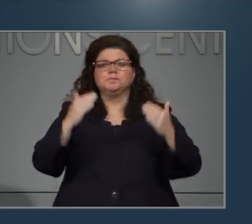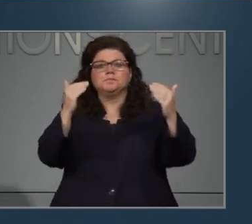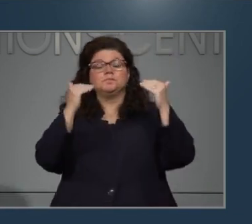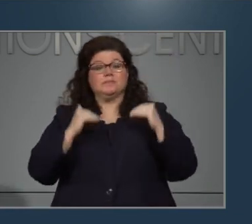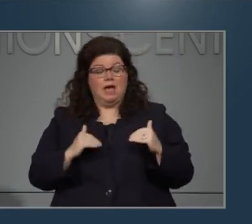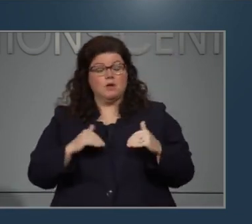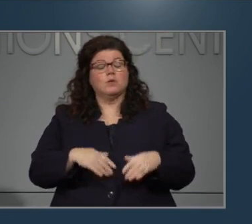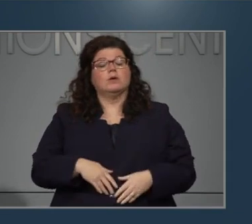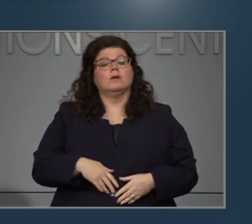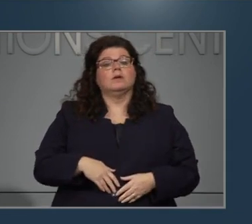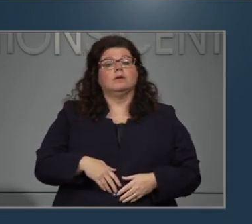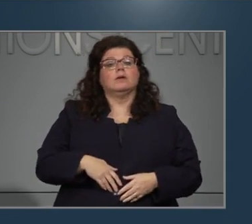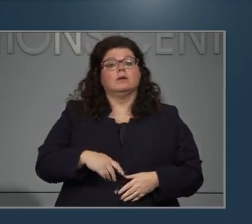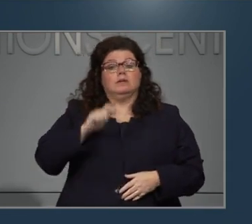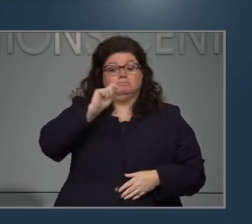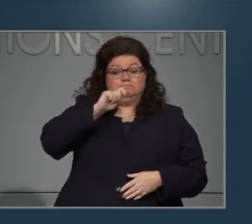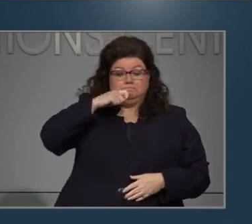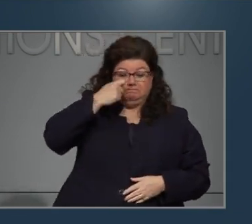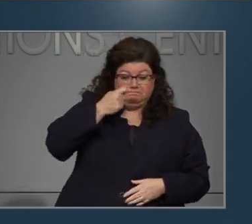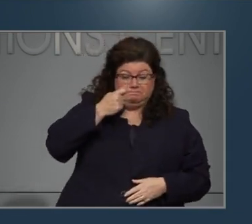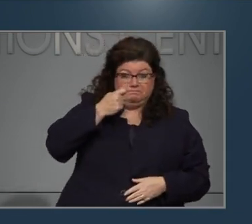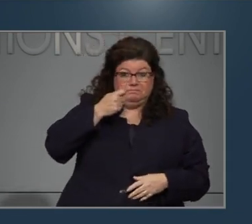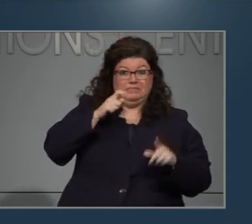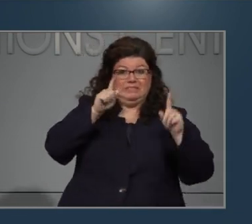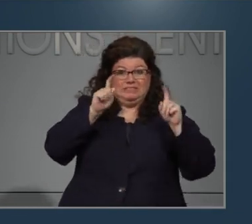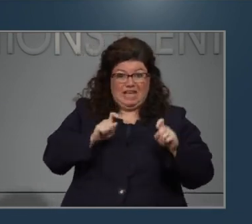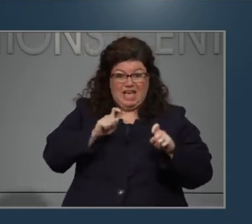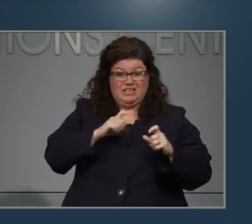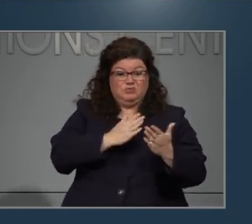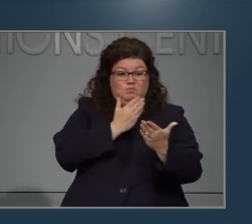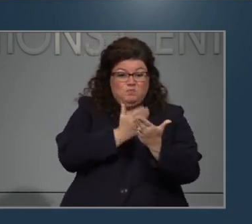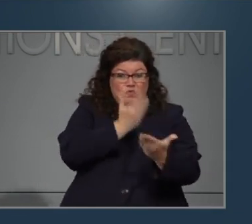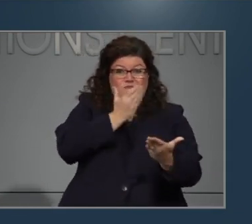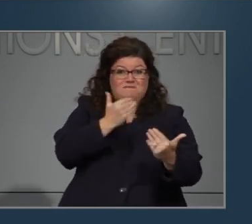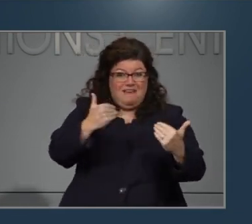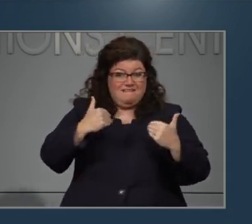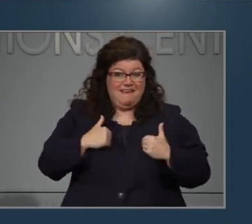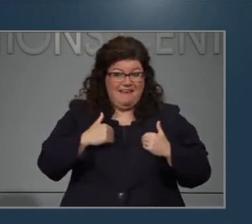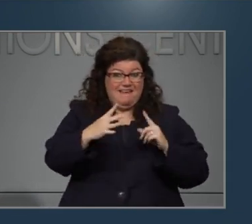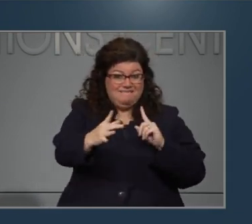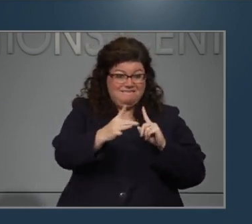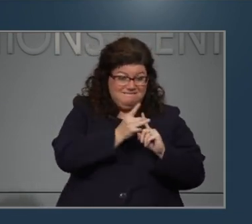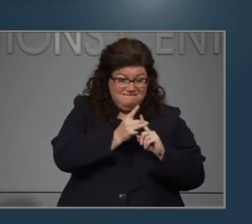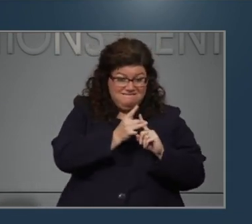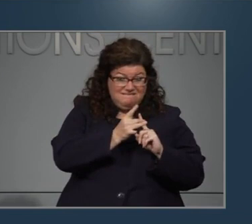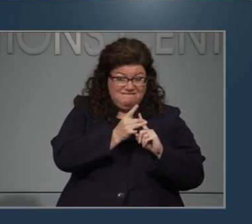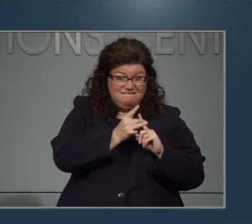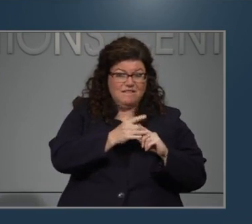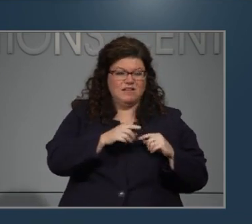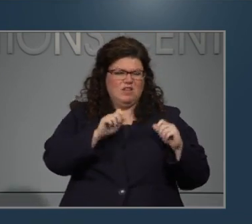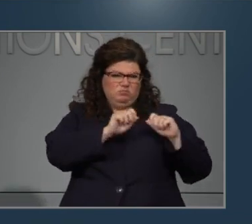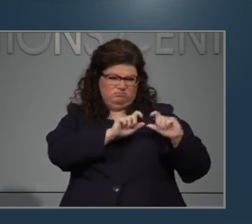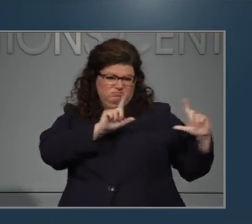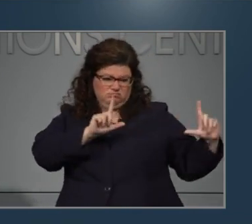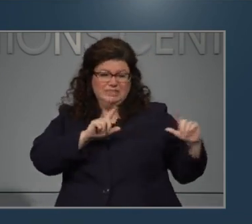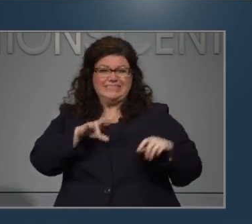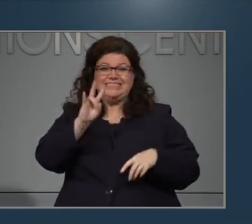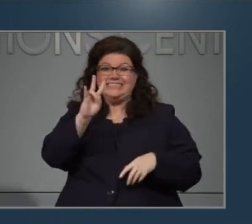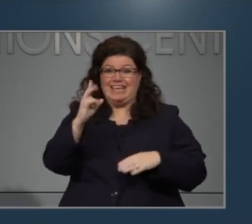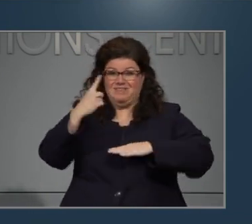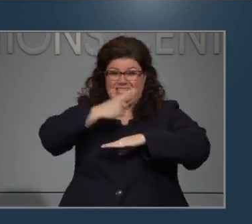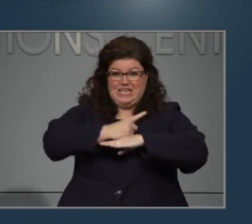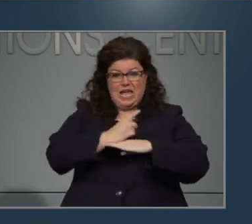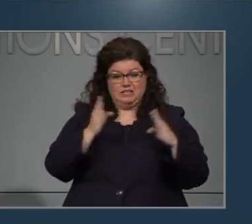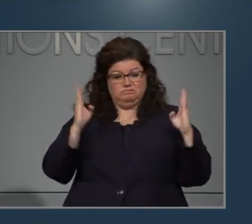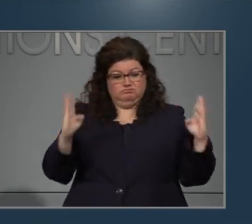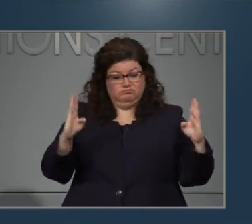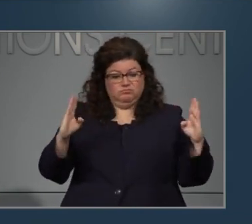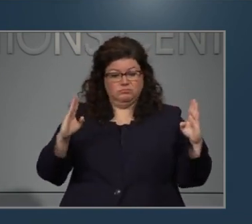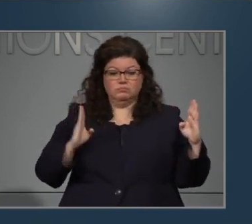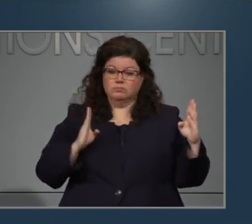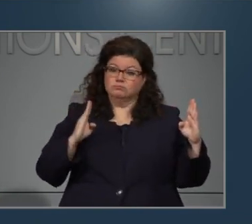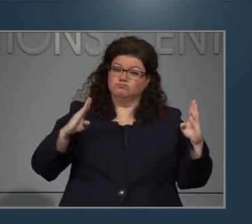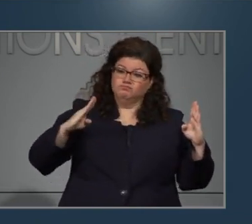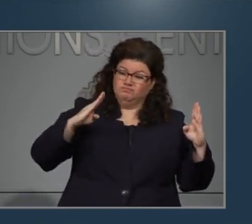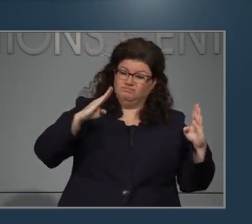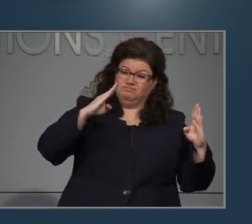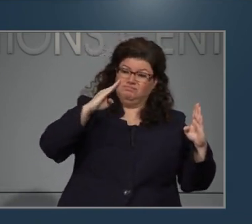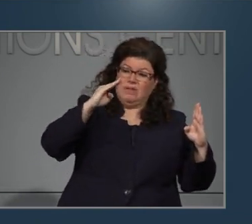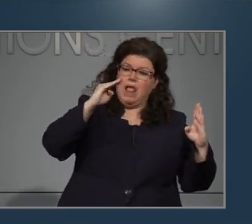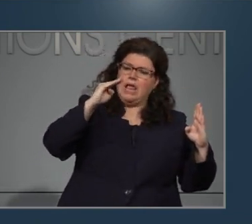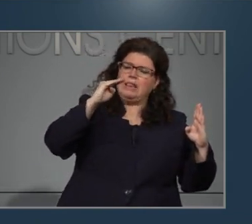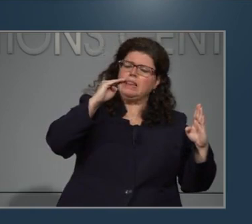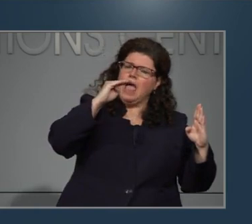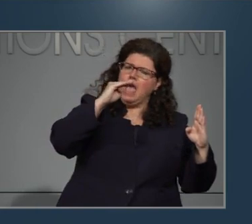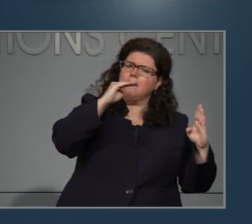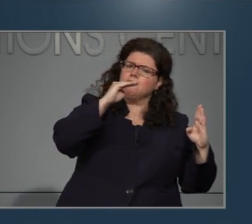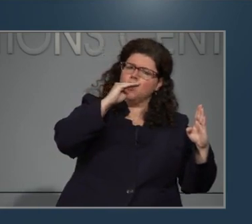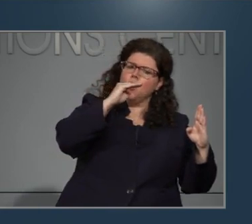THIS UPWARD TREND IS CONCERNING NOW AS AT MOVING ON TO LABORATORY-CONFIRMED TEST AGAIN AS YOU LOOK AT THE YELLOW LINE YOU’LL SEE THAT THE SEVEN-DAY AVERAGE SHOWS THAT LAST WEEK